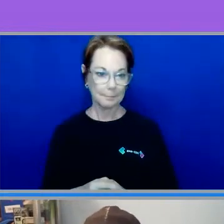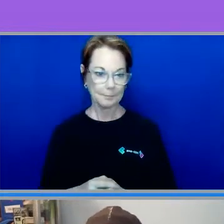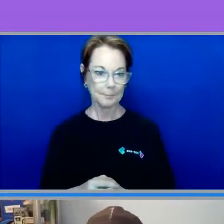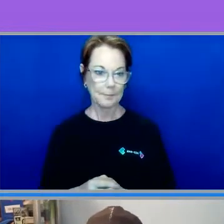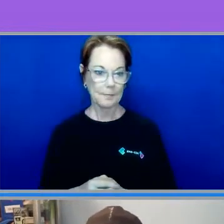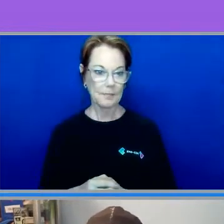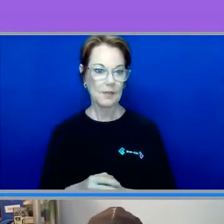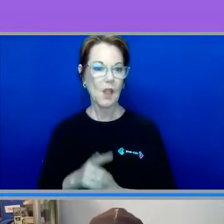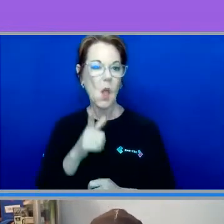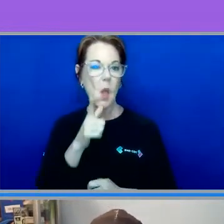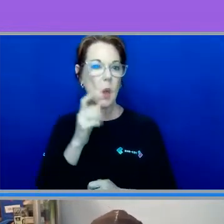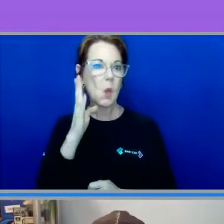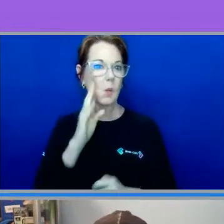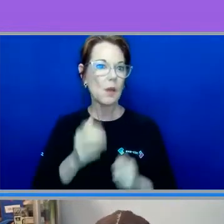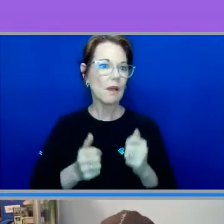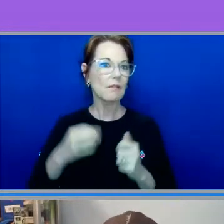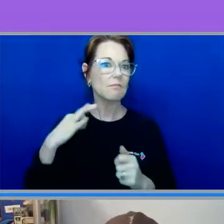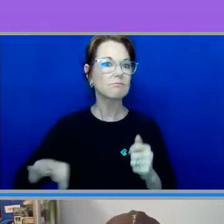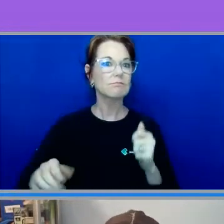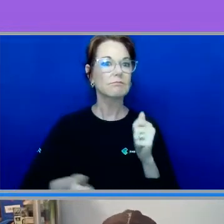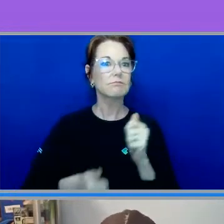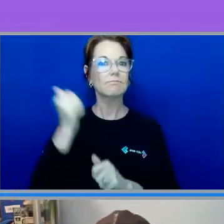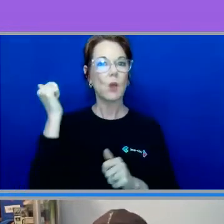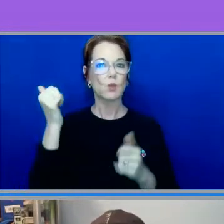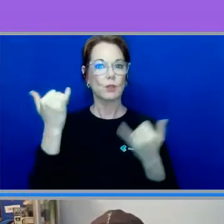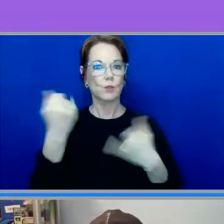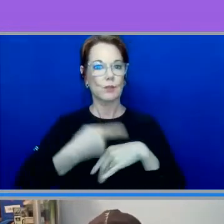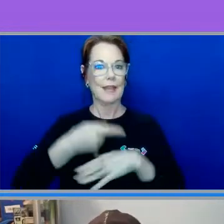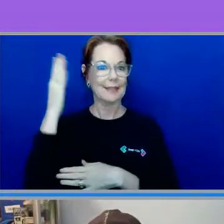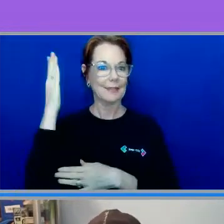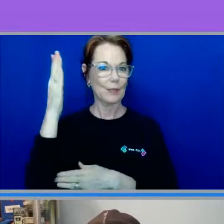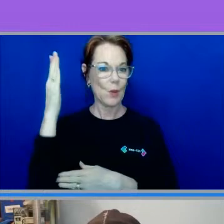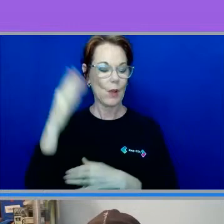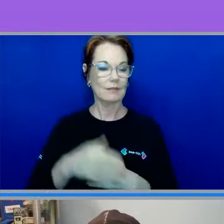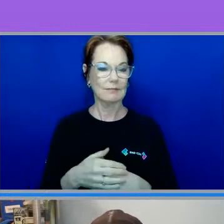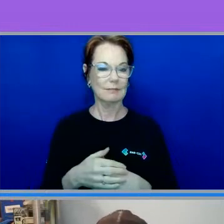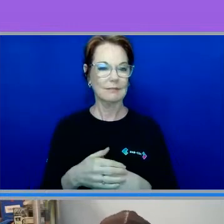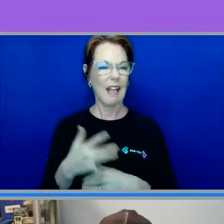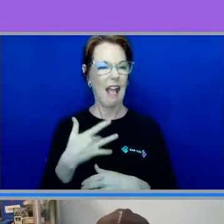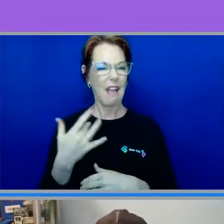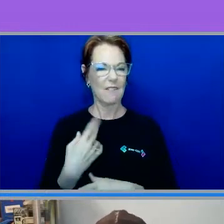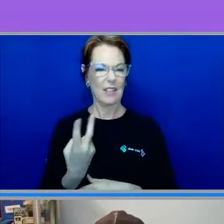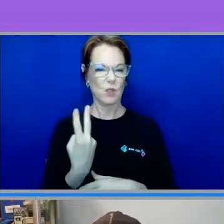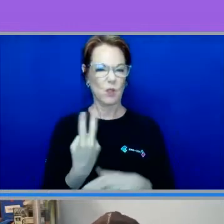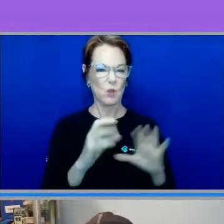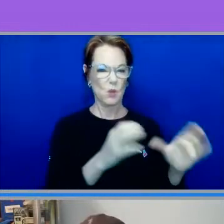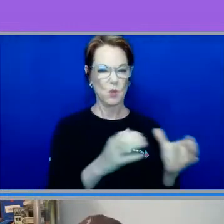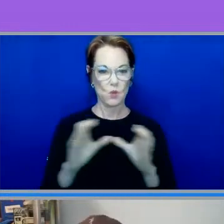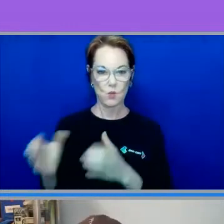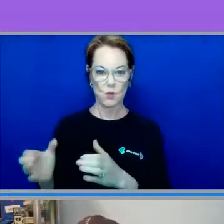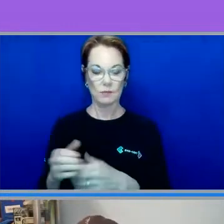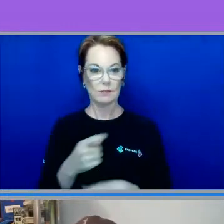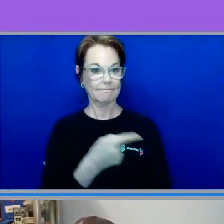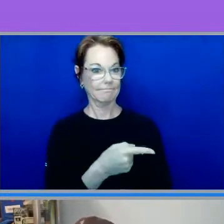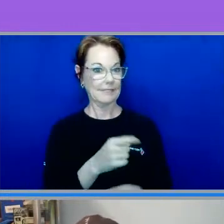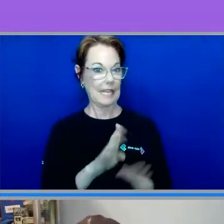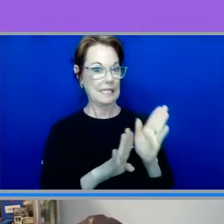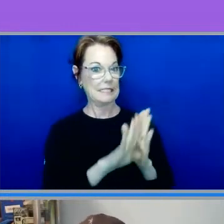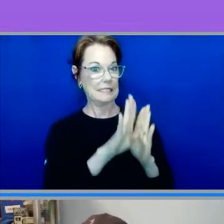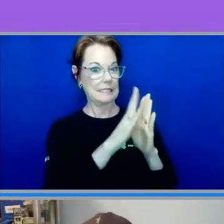to get the most out of today's talk? I think two groups will